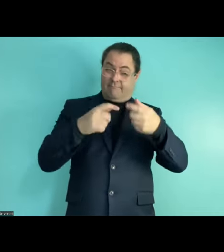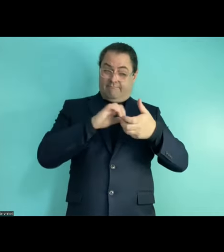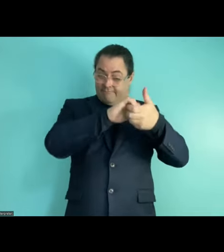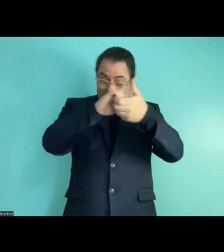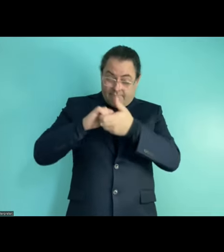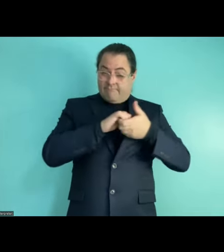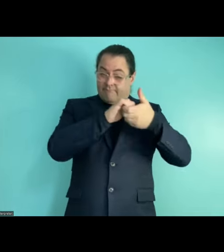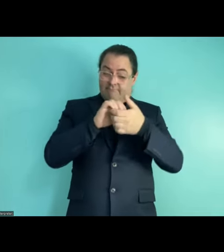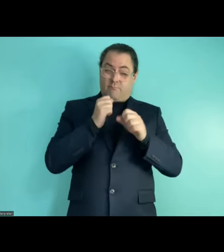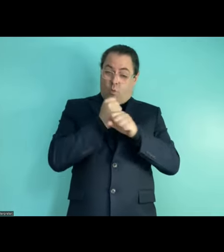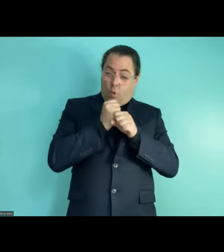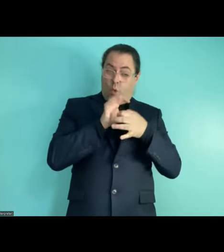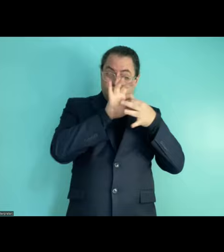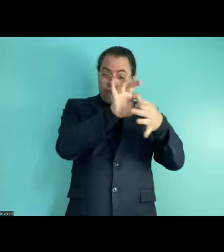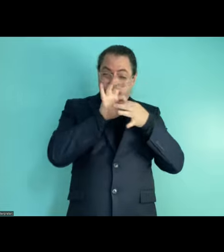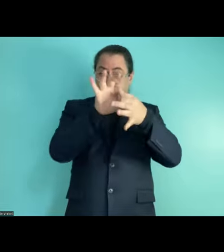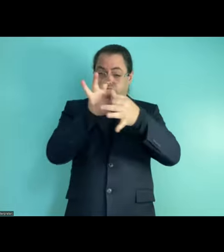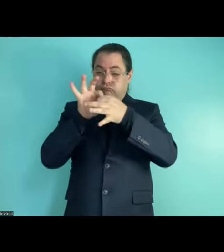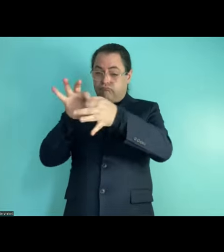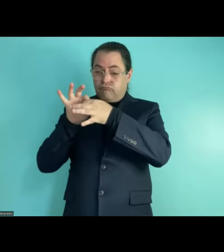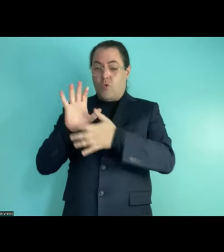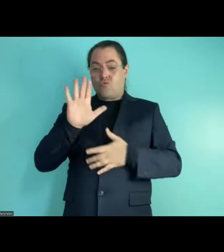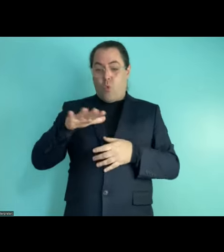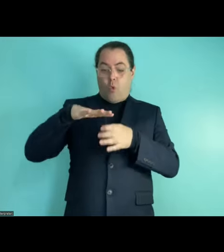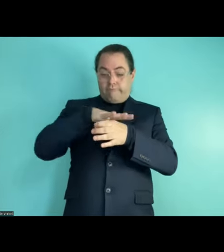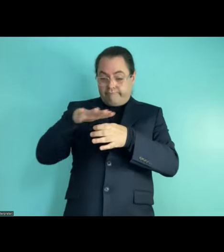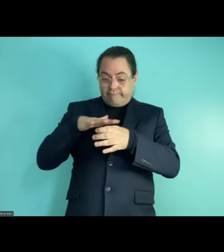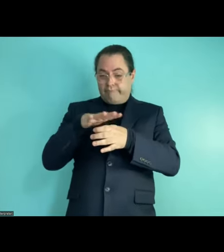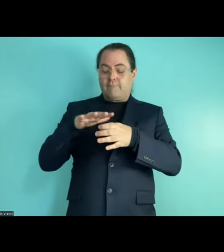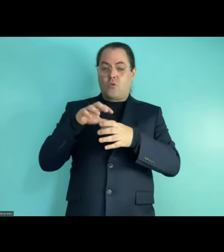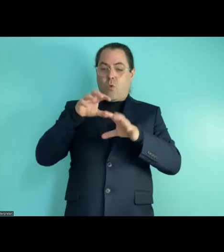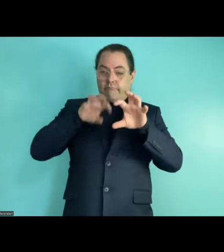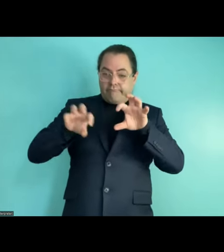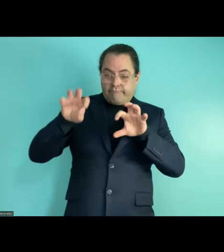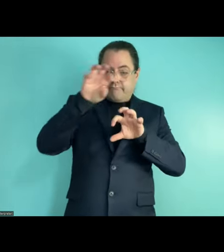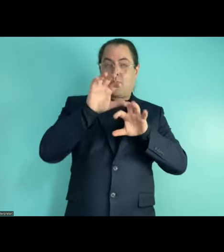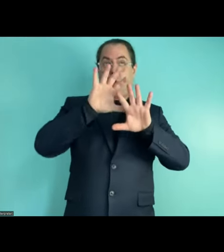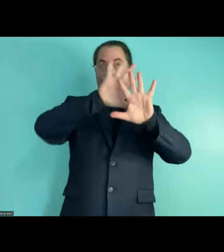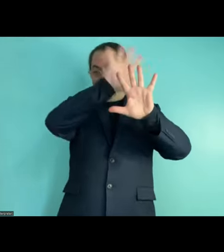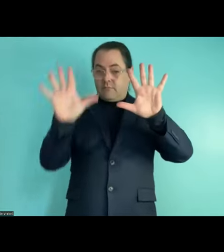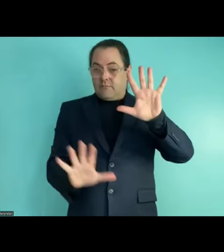other in your respective country in Africa, or even internationally globally.